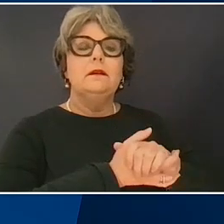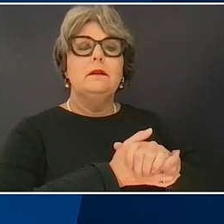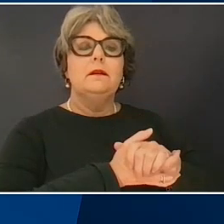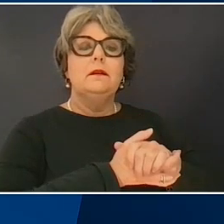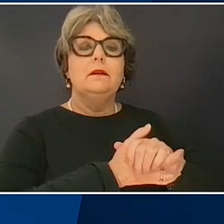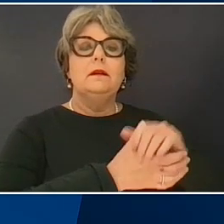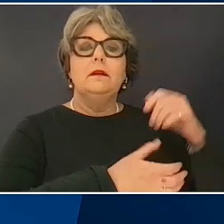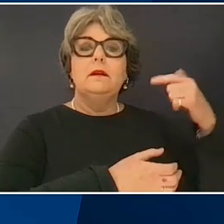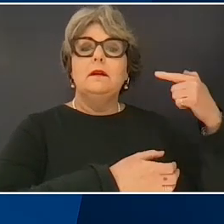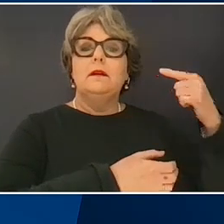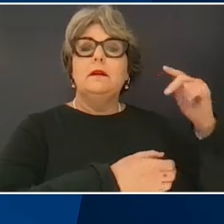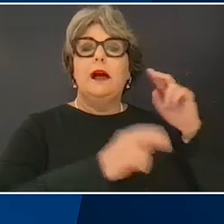They are negotiators.